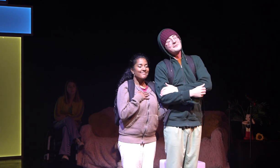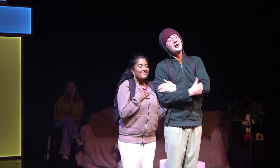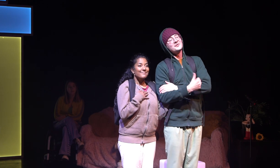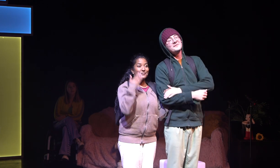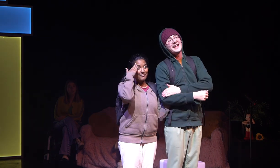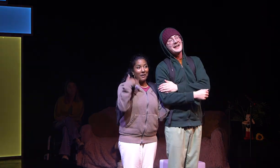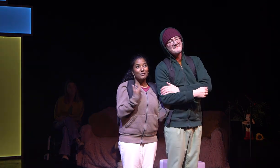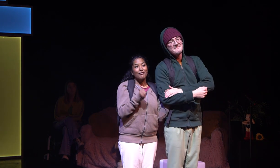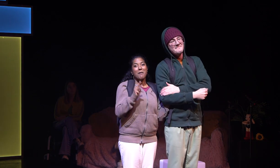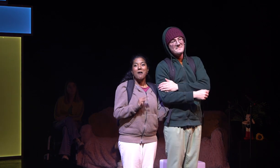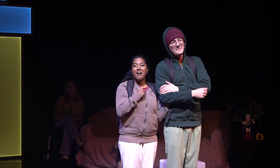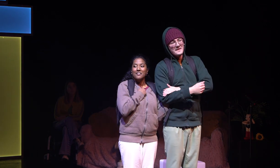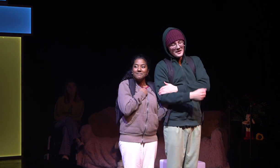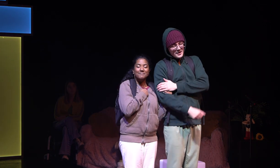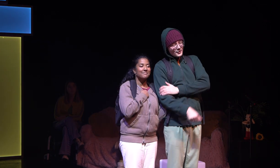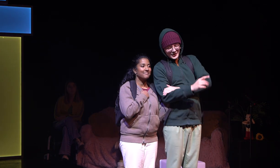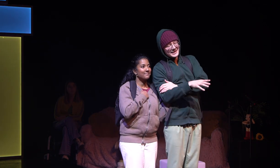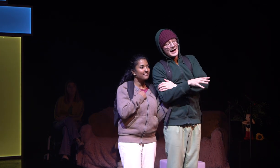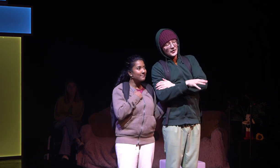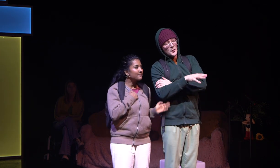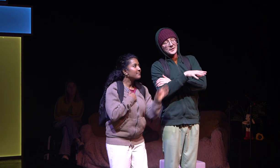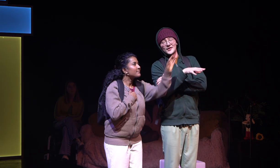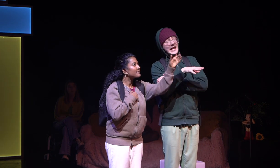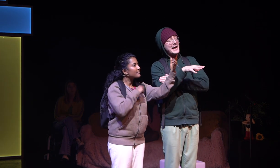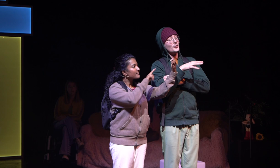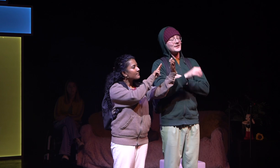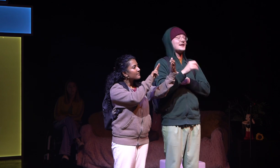She reminds me of me Nan. She reads out the small print on the labels and